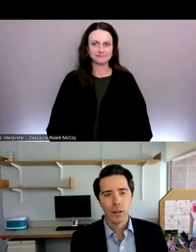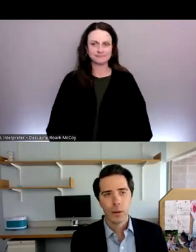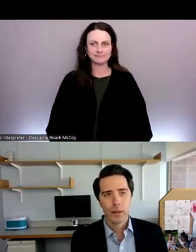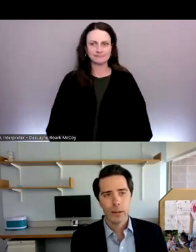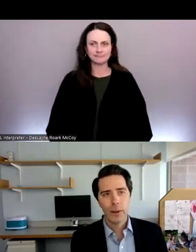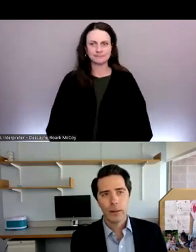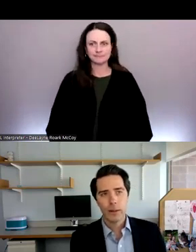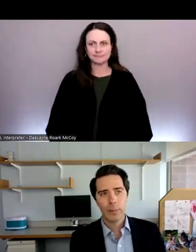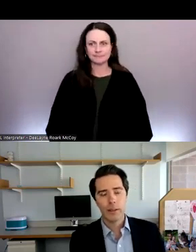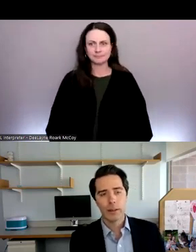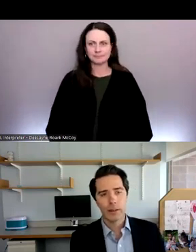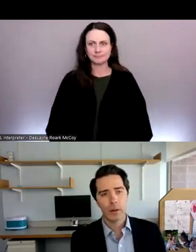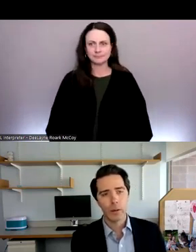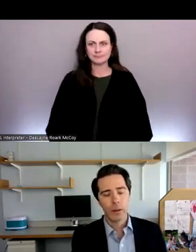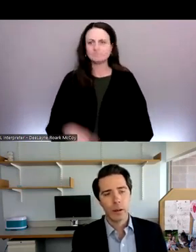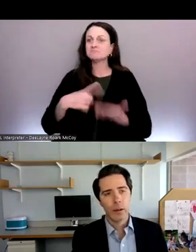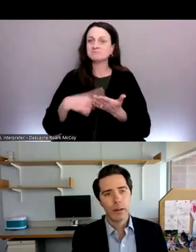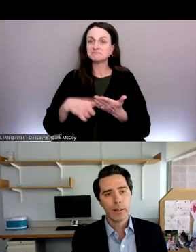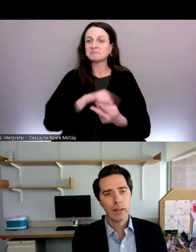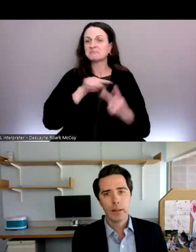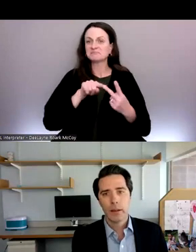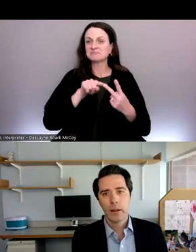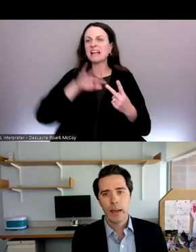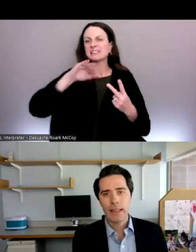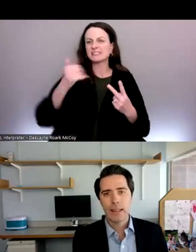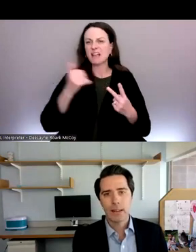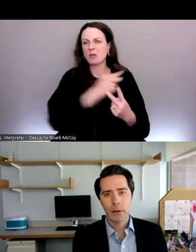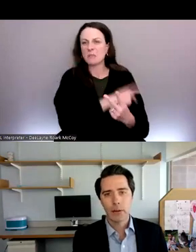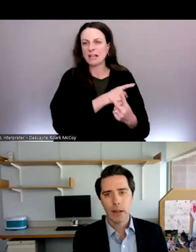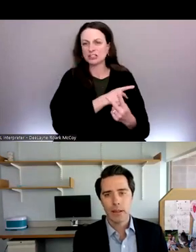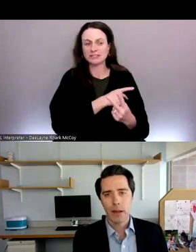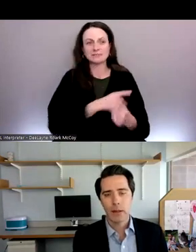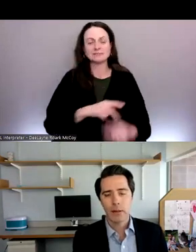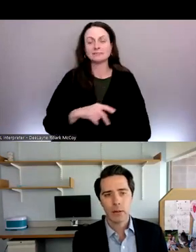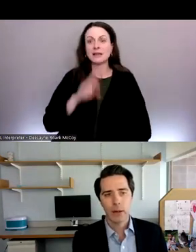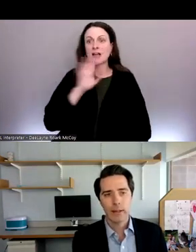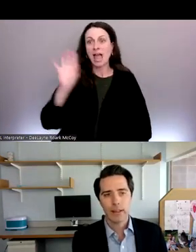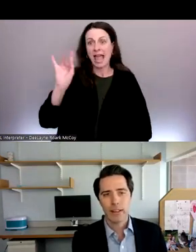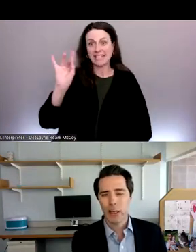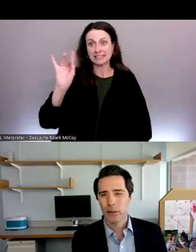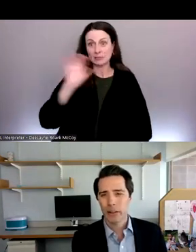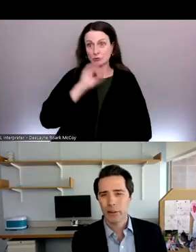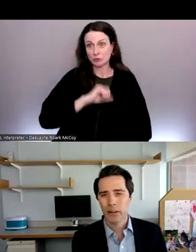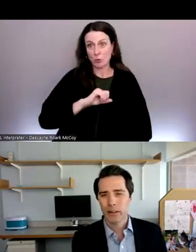so I wanted to talk about another patient so this is a an 18 year old that